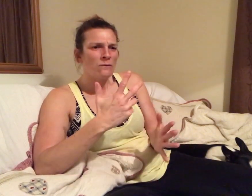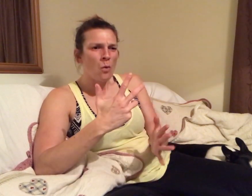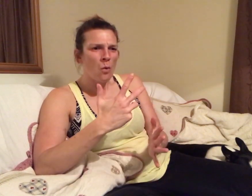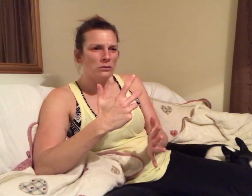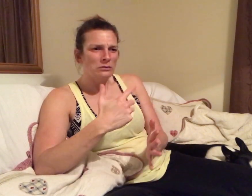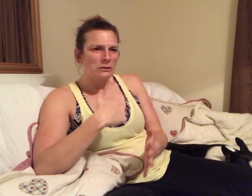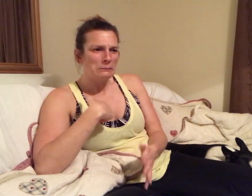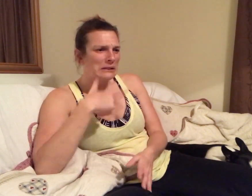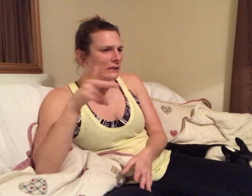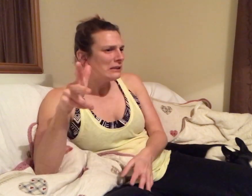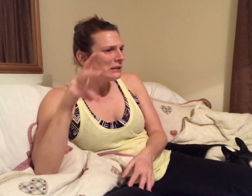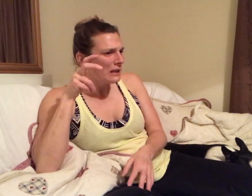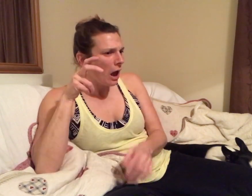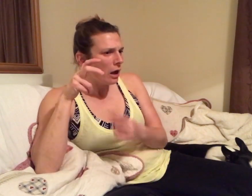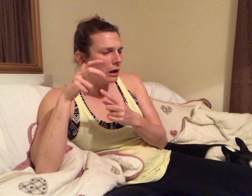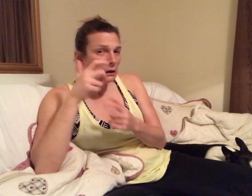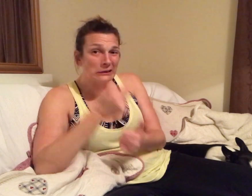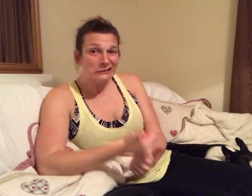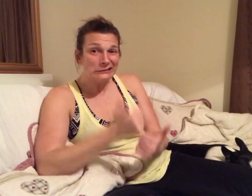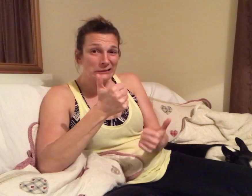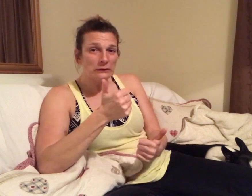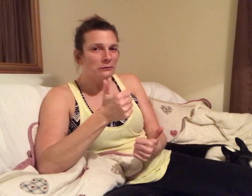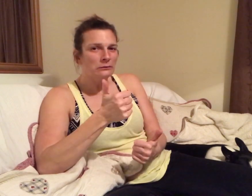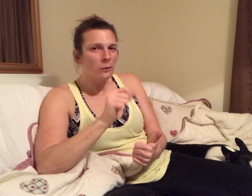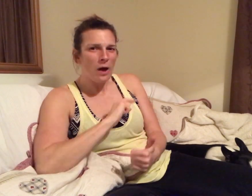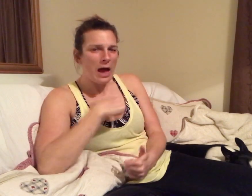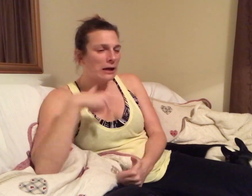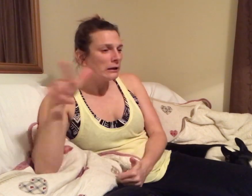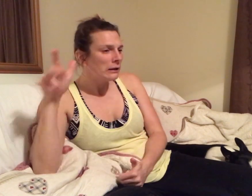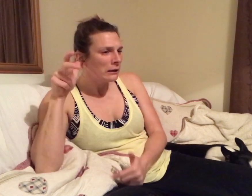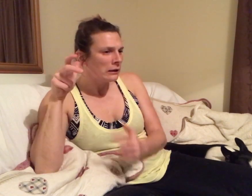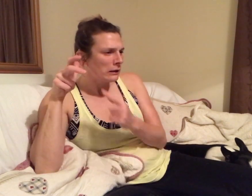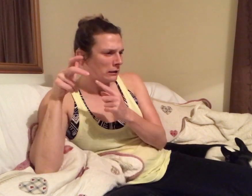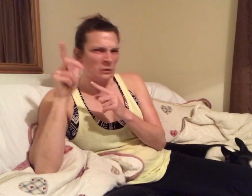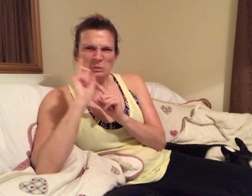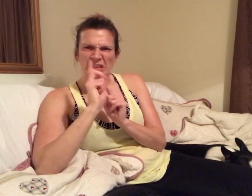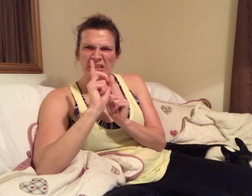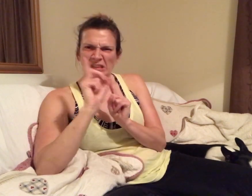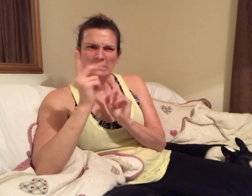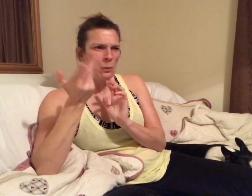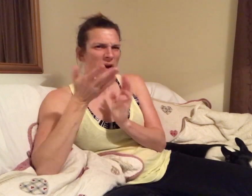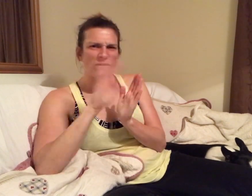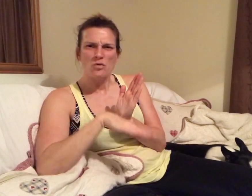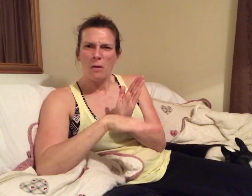However, of course I can't hear that well, because when I hear certain sounds, unfamiliar sounds